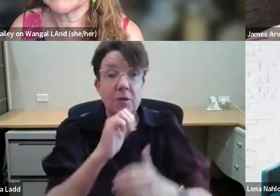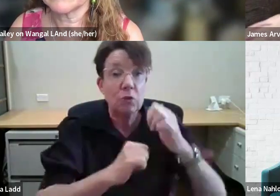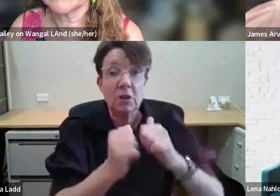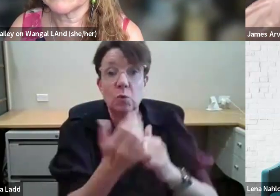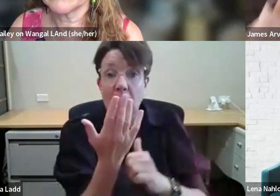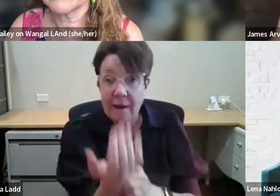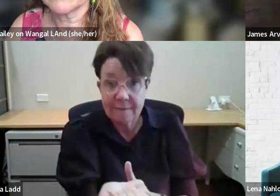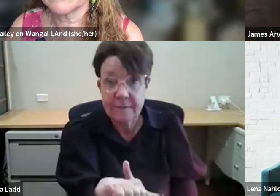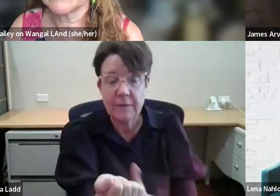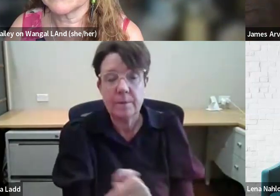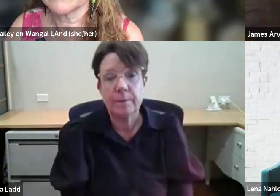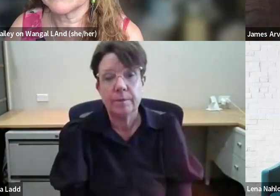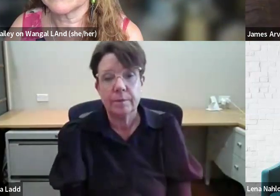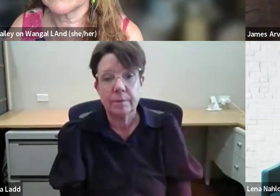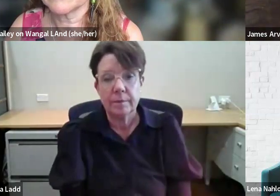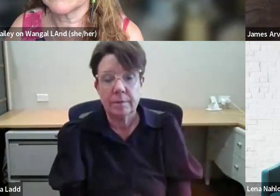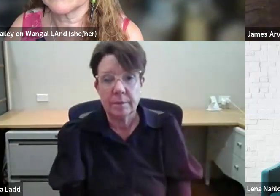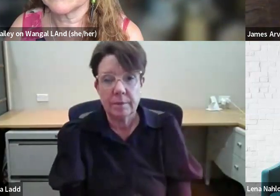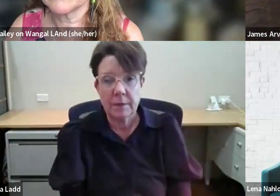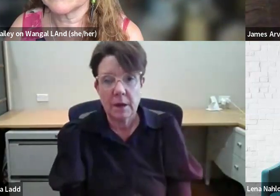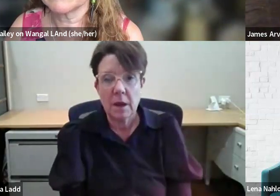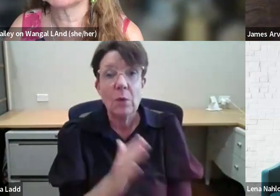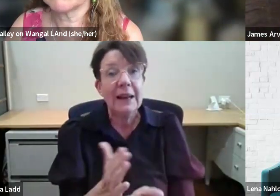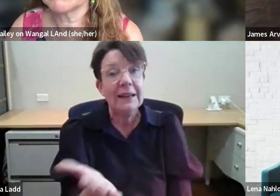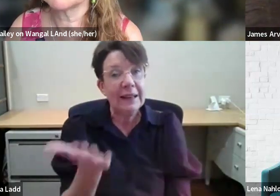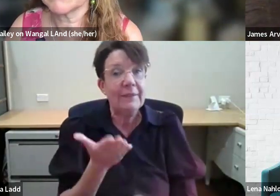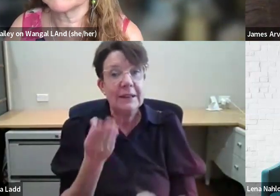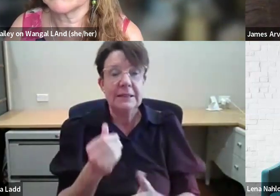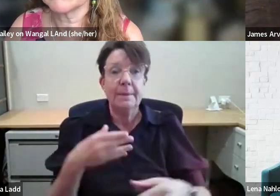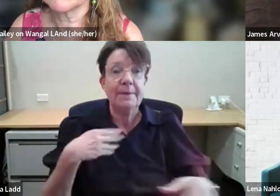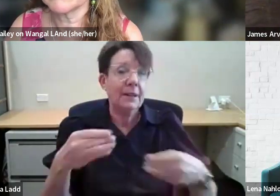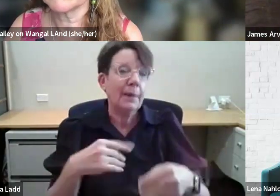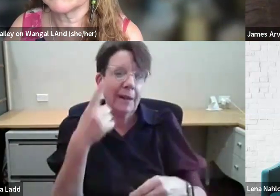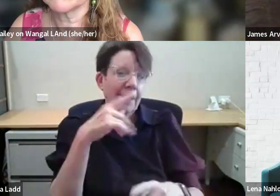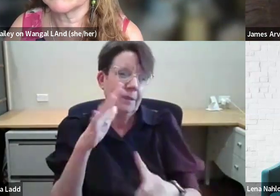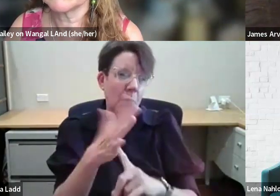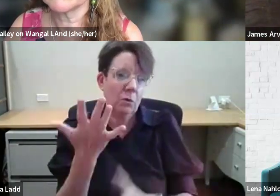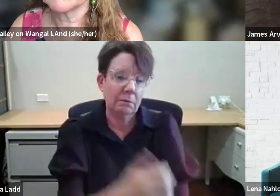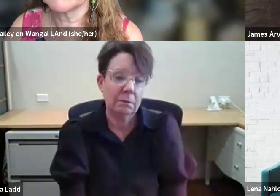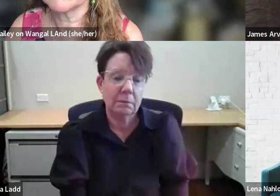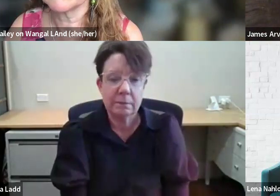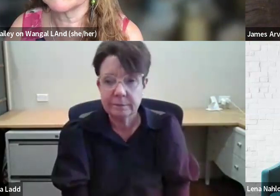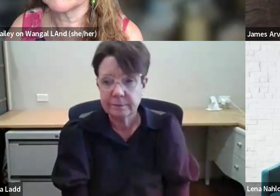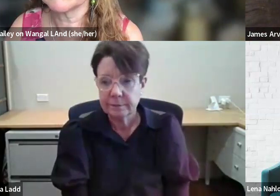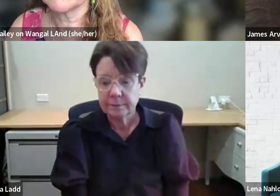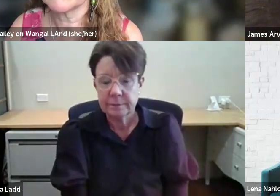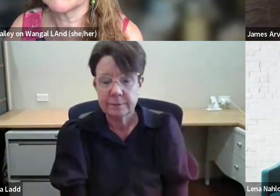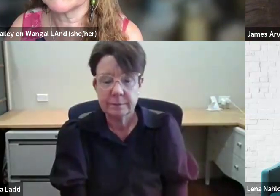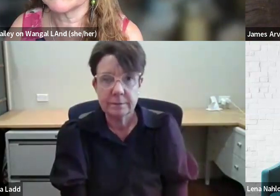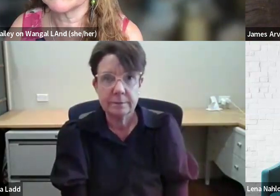important, and I think that is right back to the first point about how do we balance these fiduciary responsibilities we have